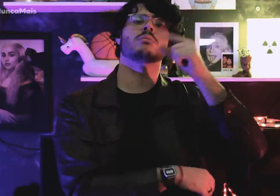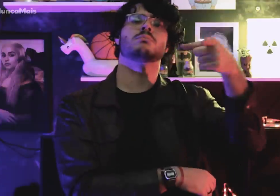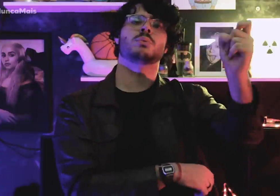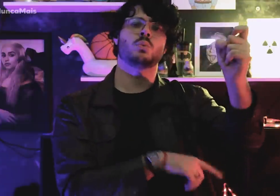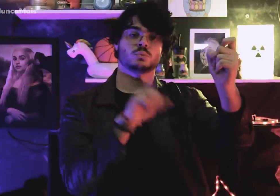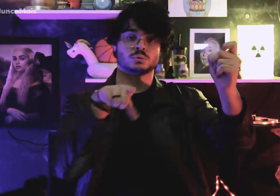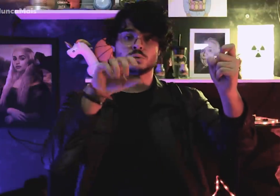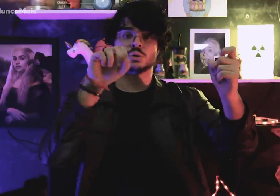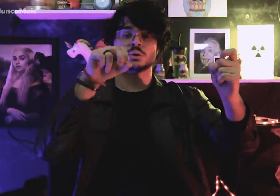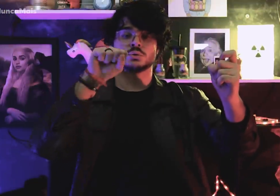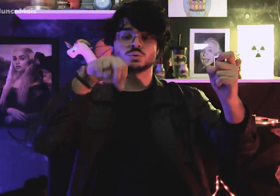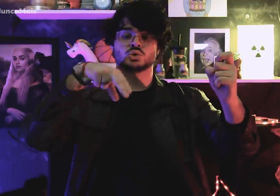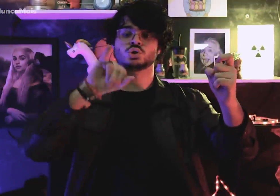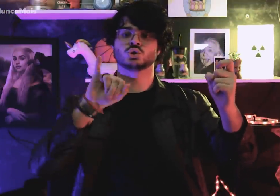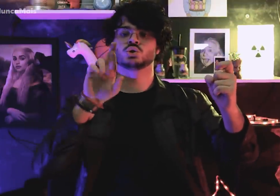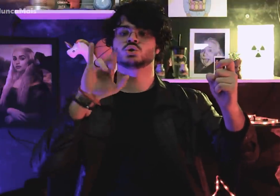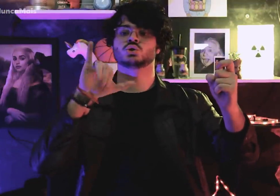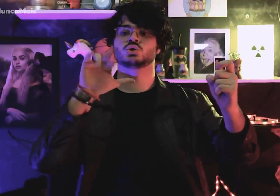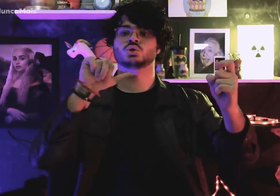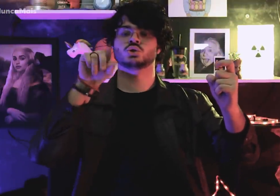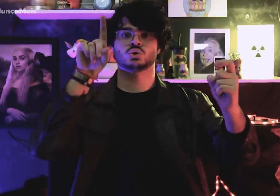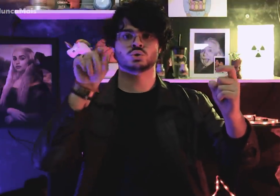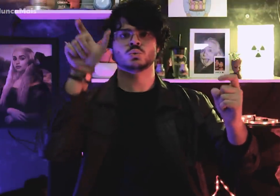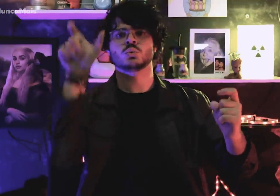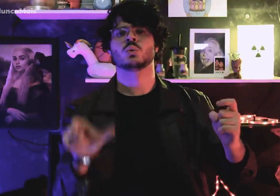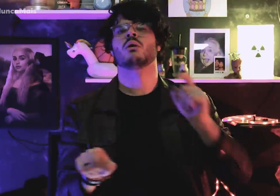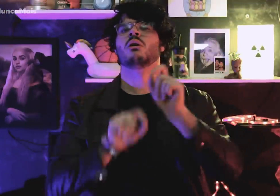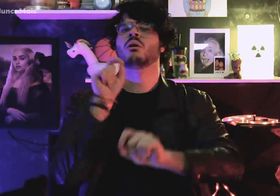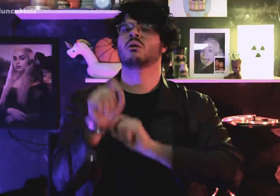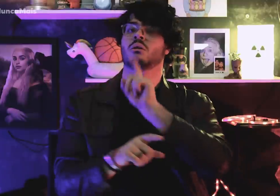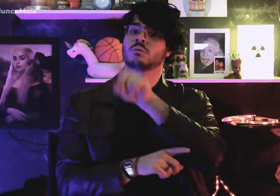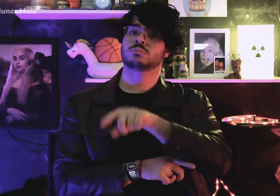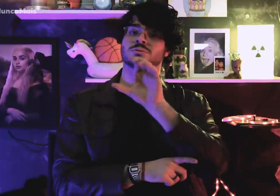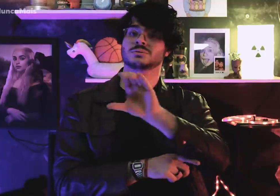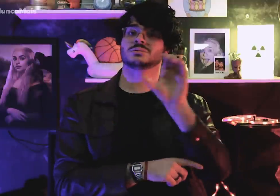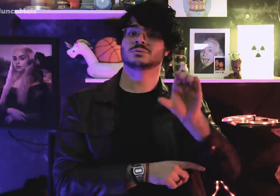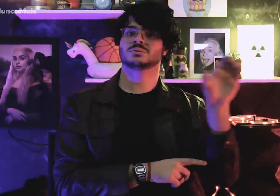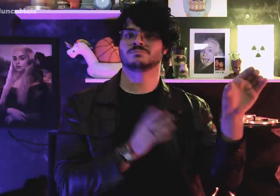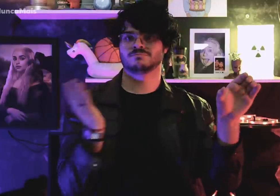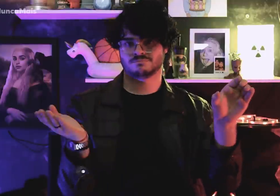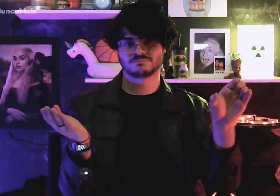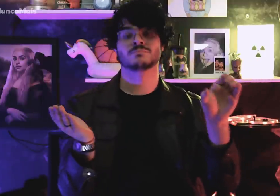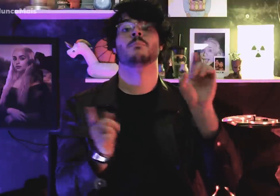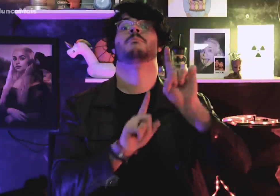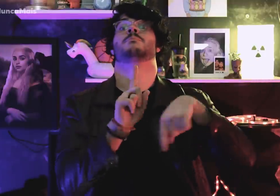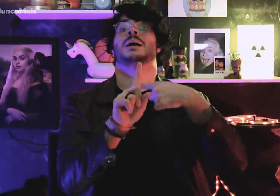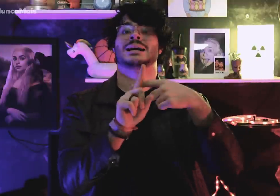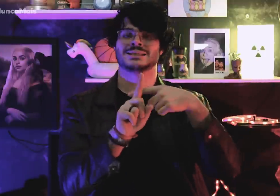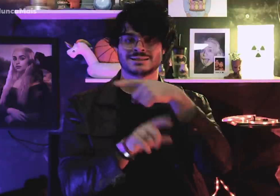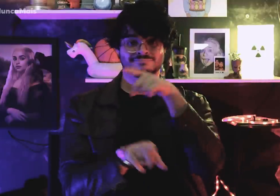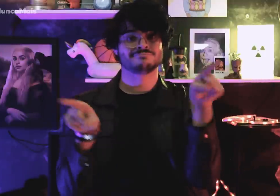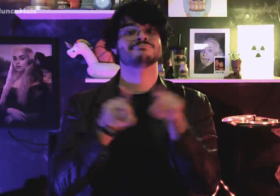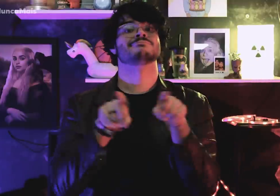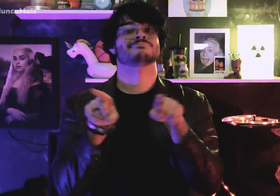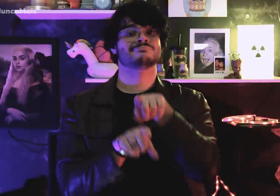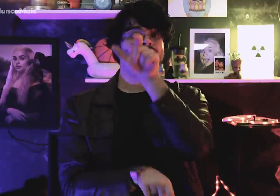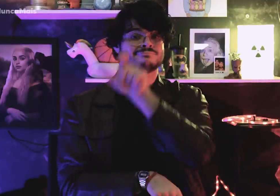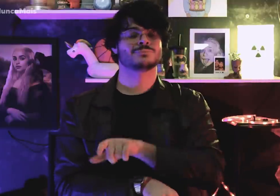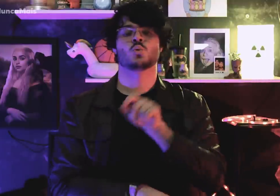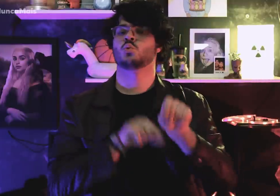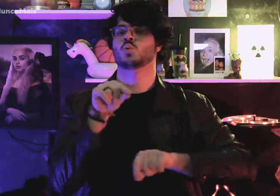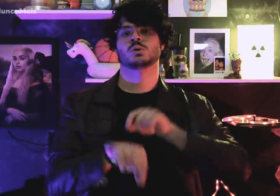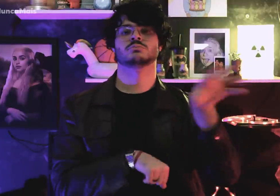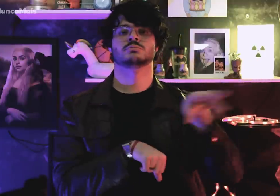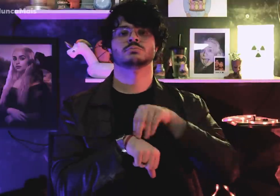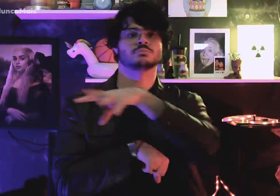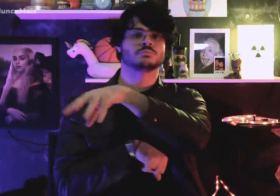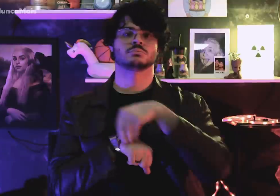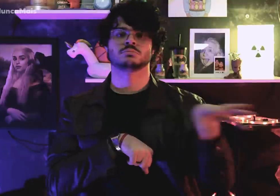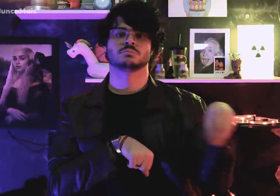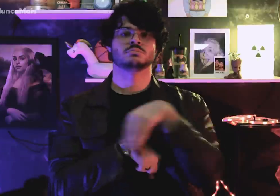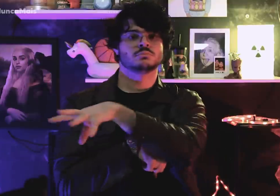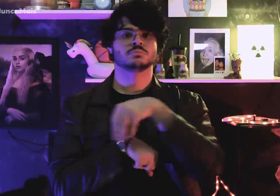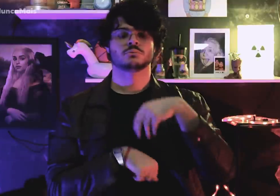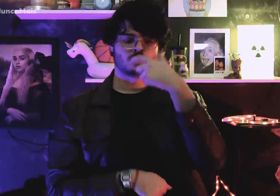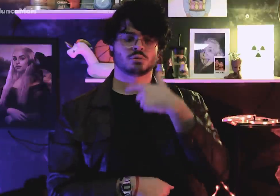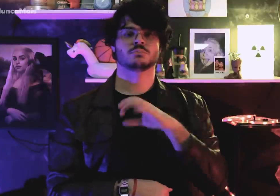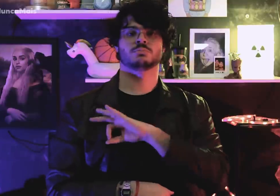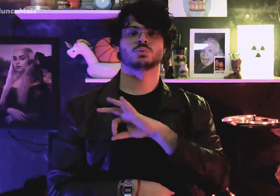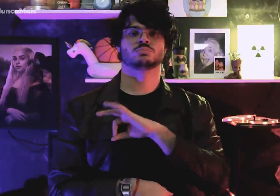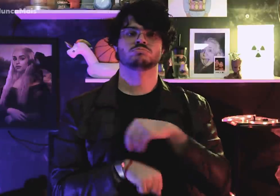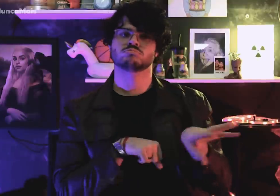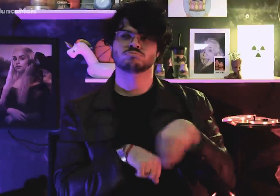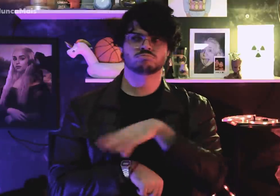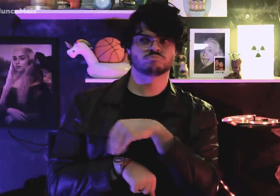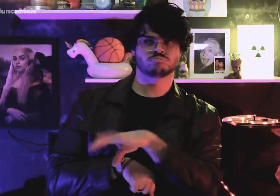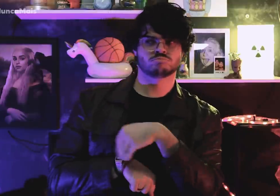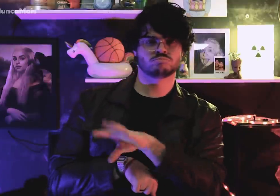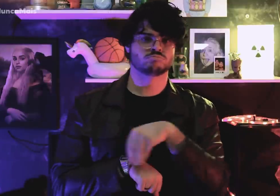by Osni Ricardo, one of the members CCC and former police informant.